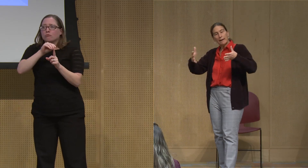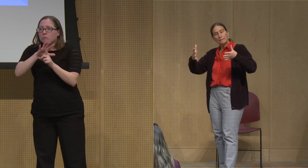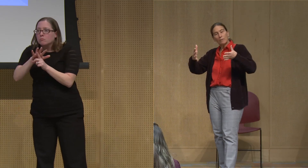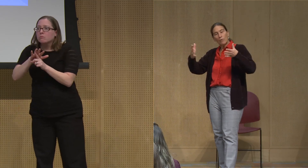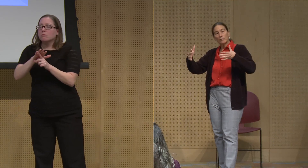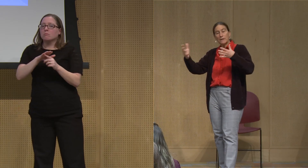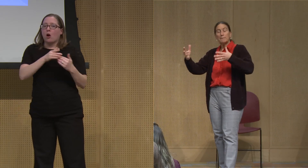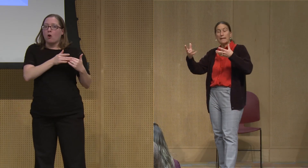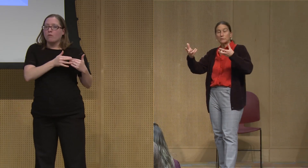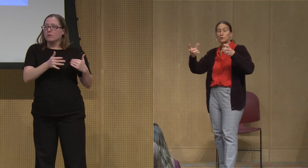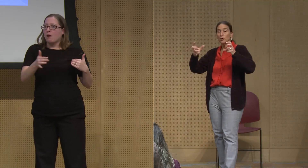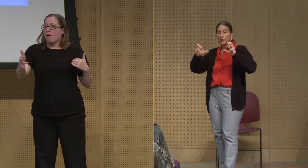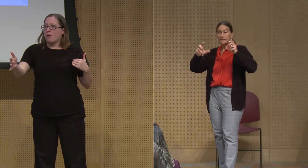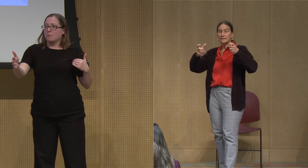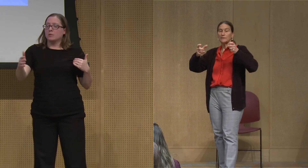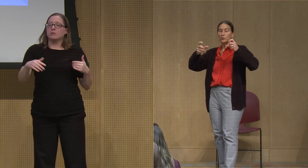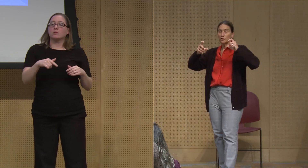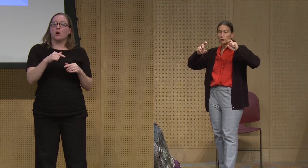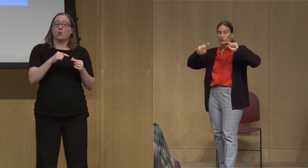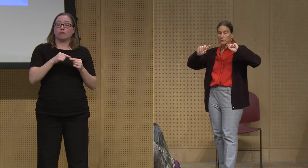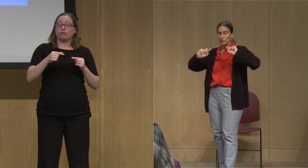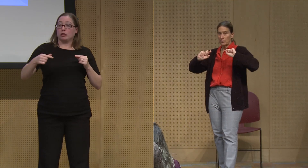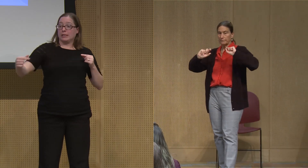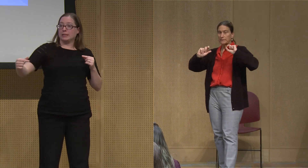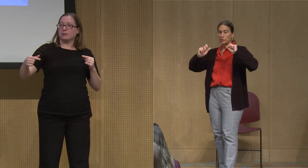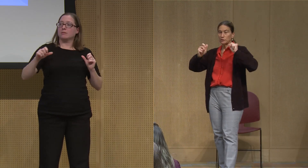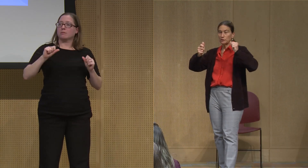AND THAT'S--AS I SAID, IT TURNS GENES OFF AND TURNS GENES ON.